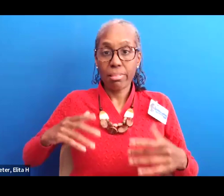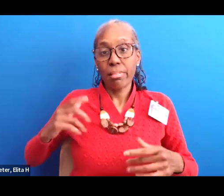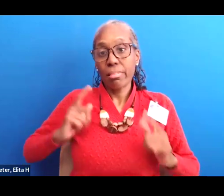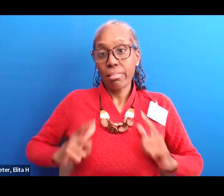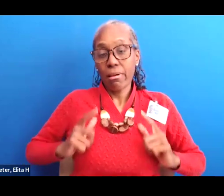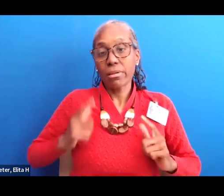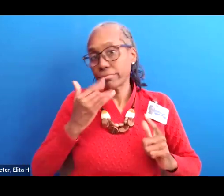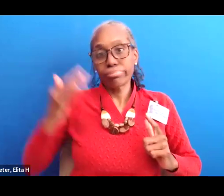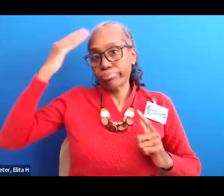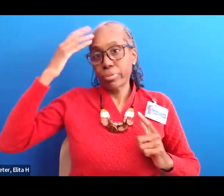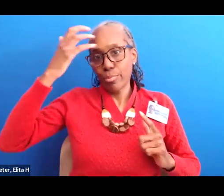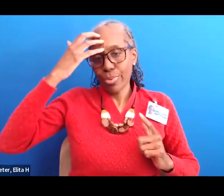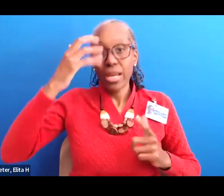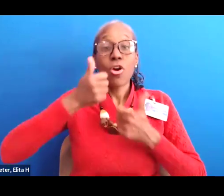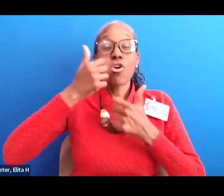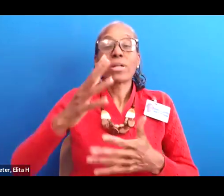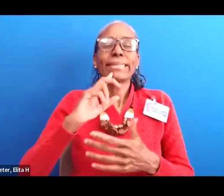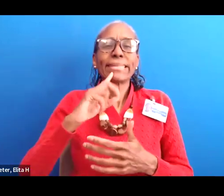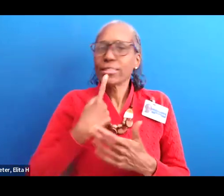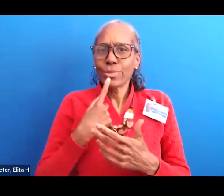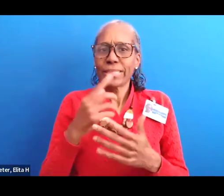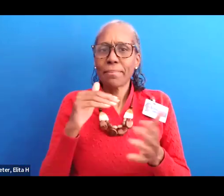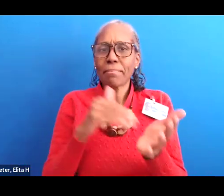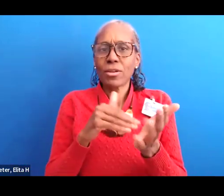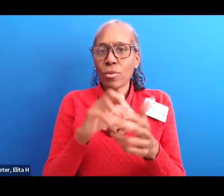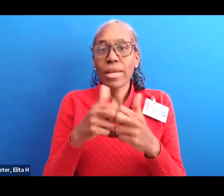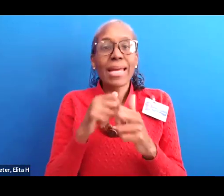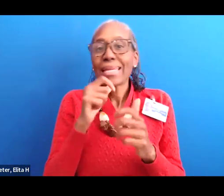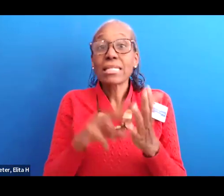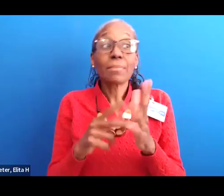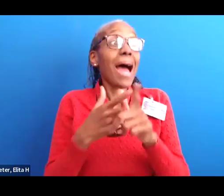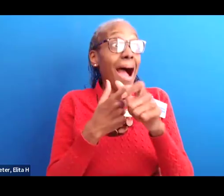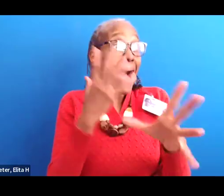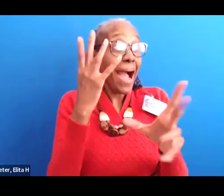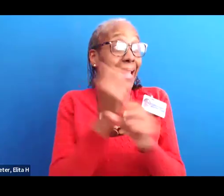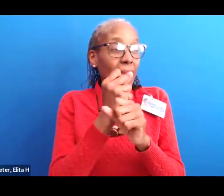really serious medical problems. It doesn't mean run out and get one, but they,